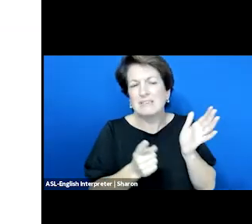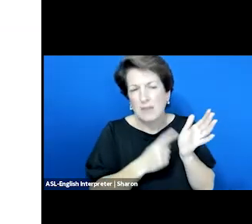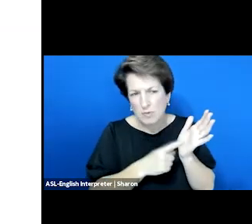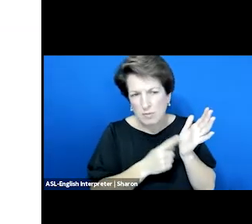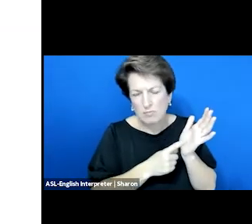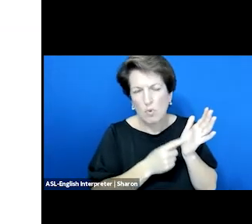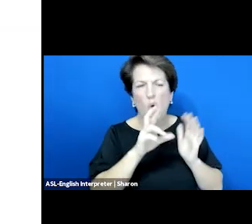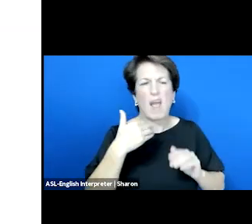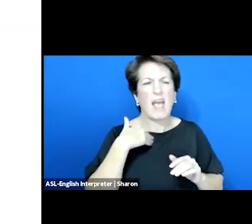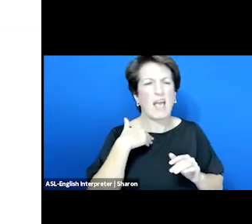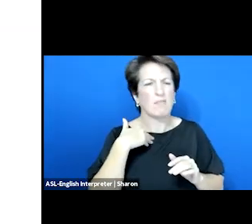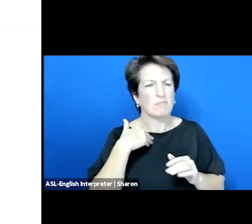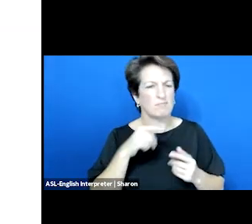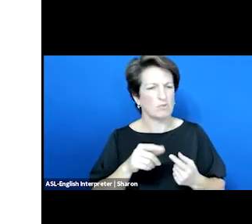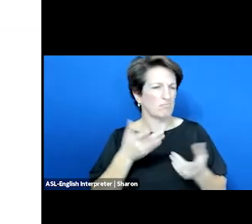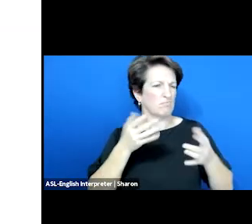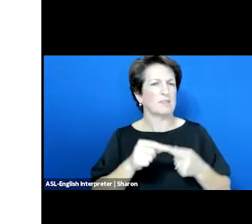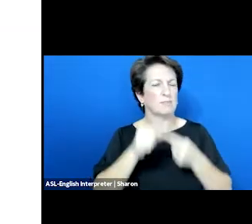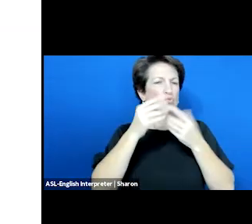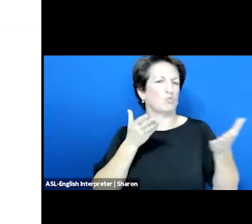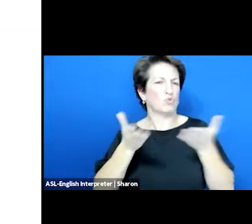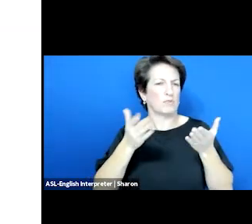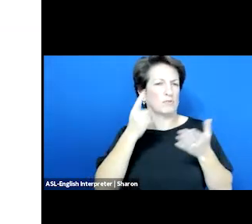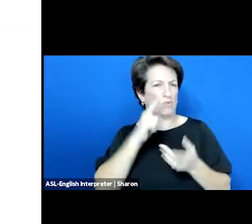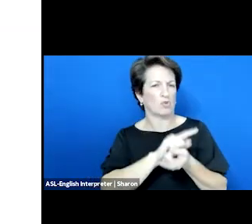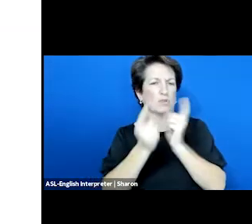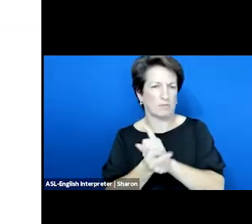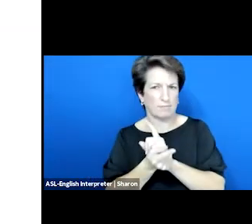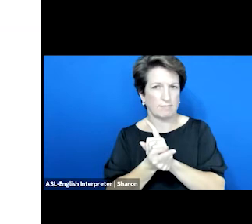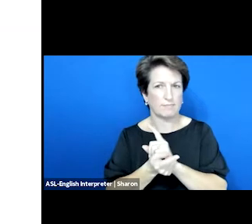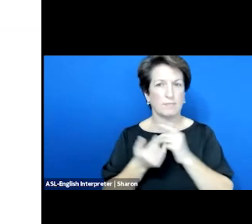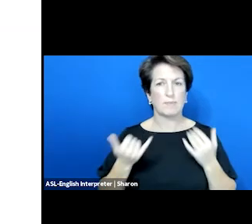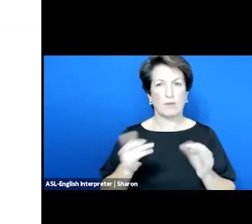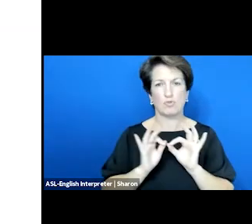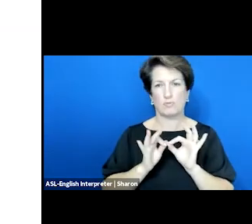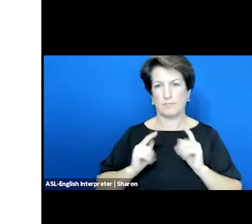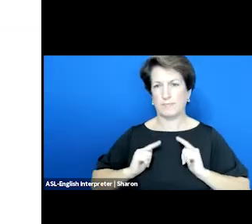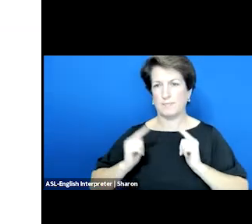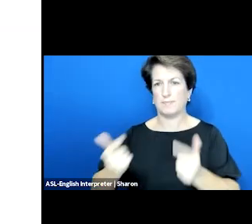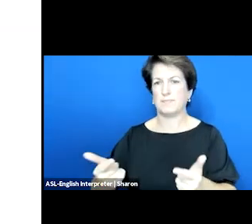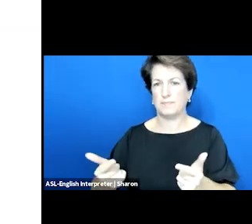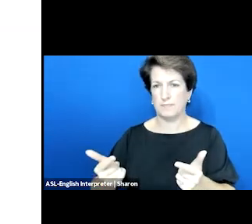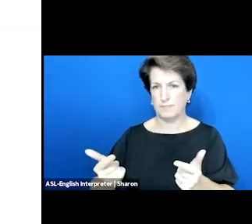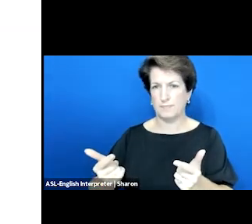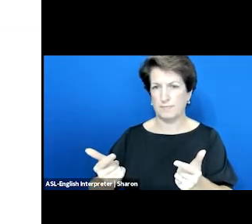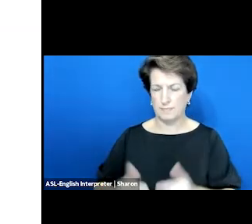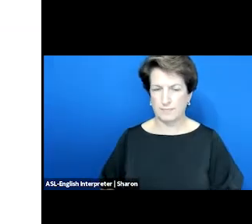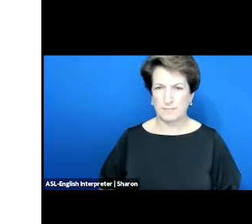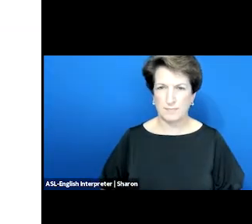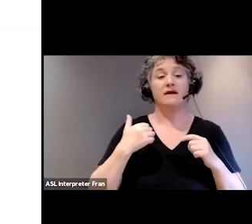who need a care provider or support person or a service animal, all of those accommodations are allowed. They are quiet